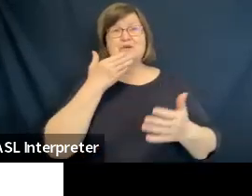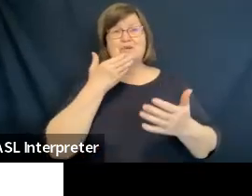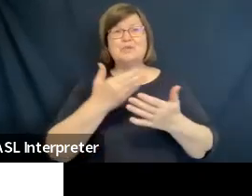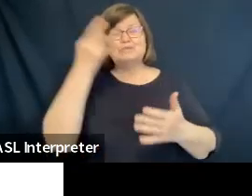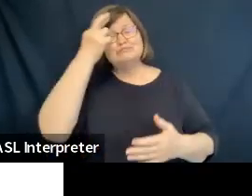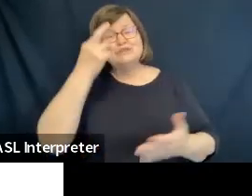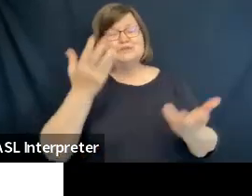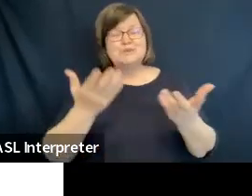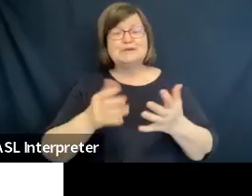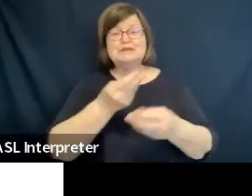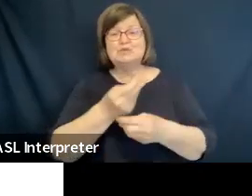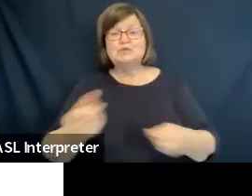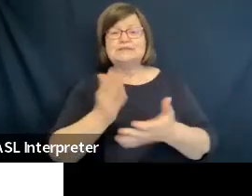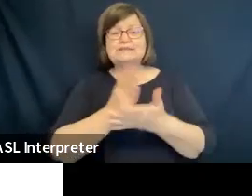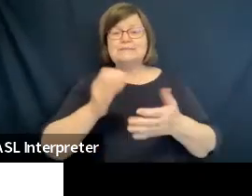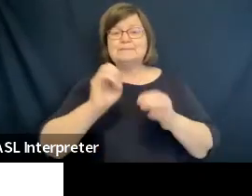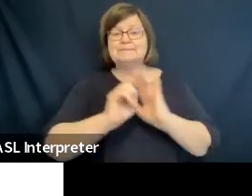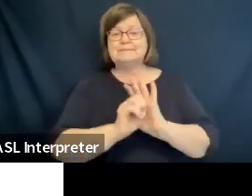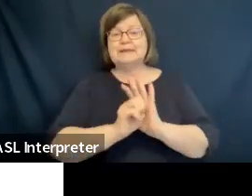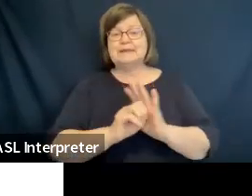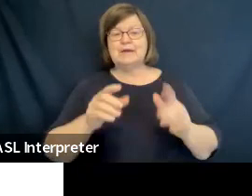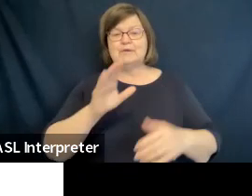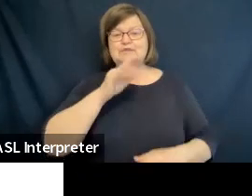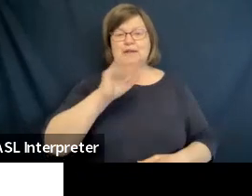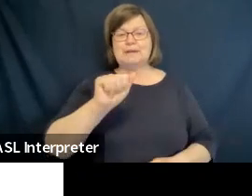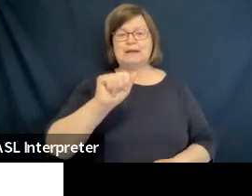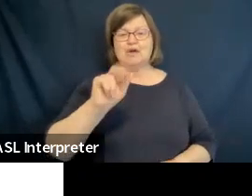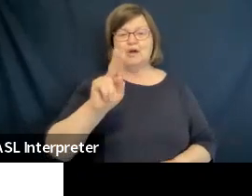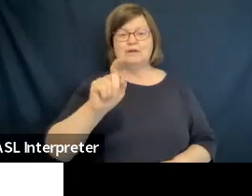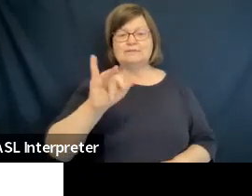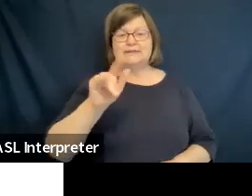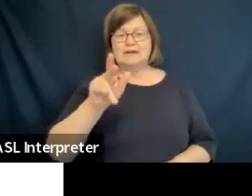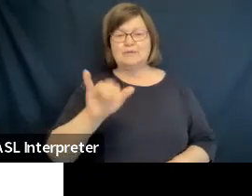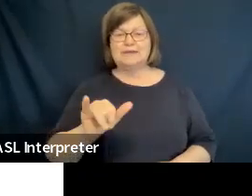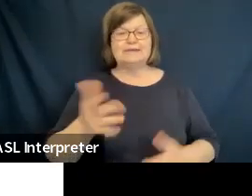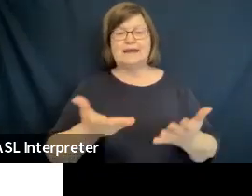and some examples of what we mean by auxiliary aids and services include qualified readers,